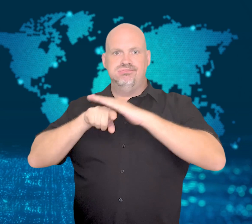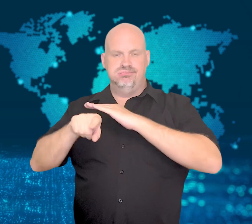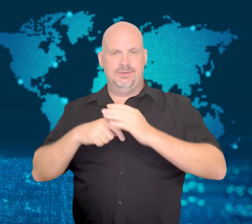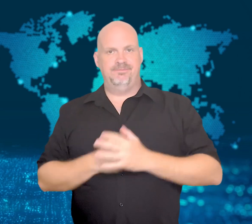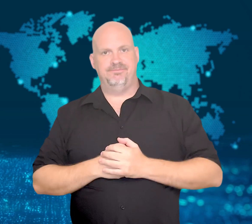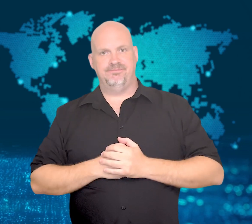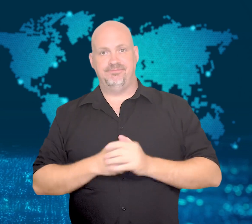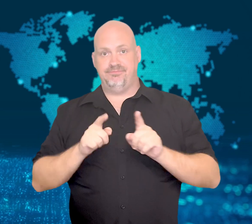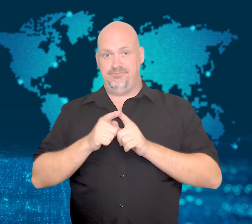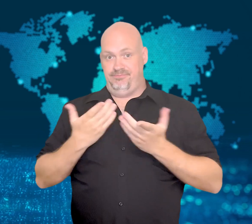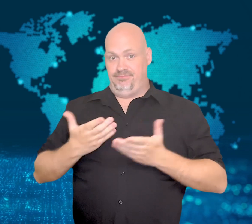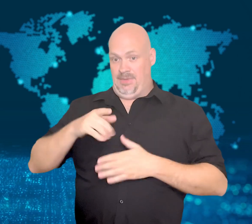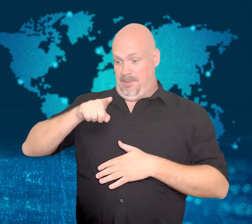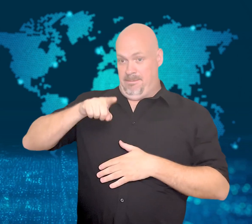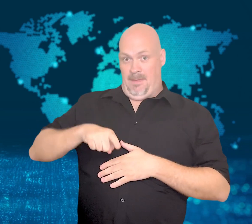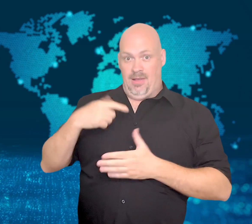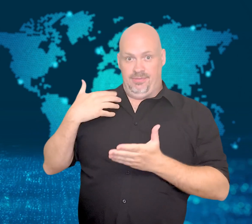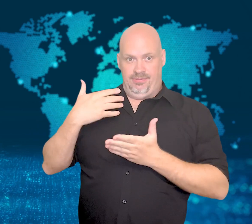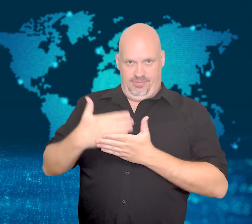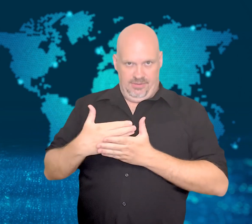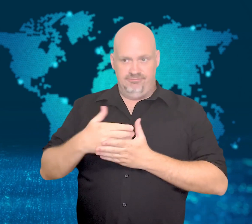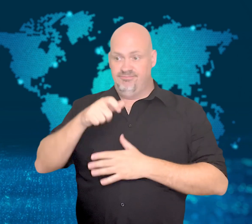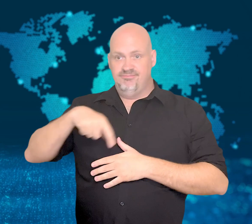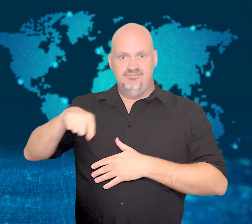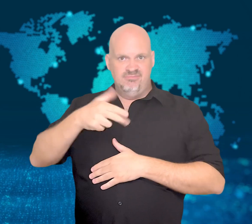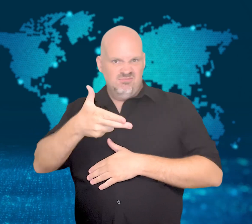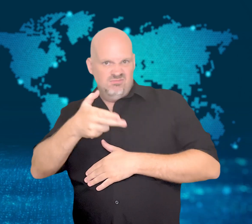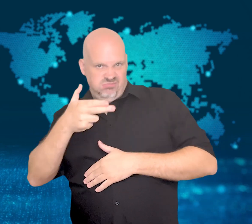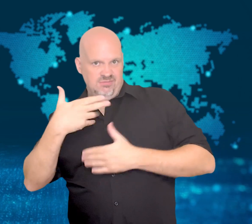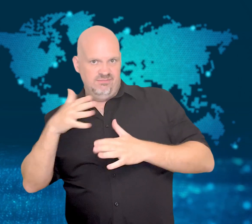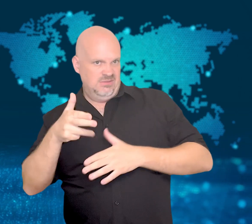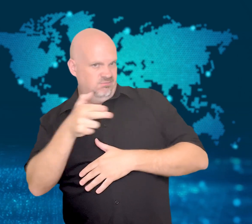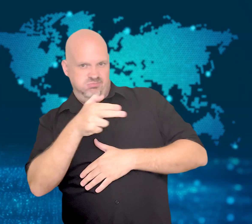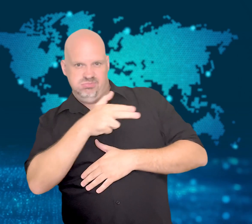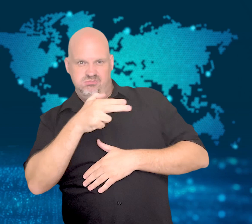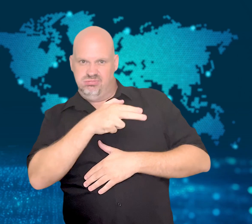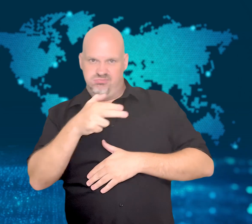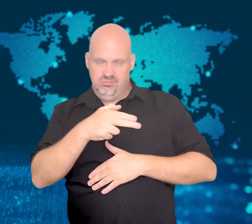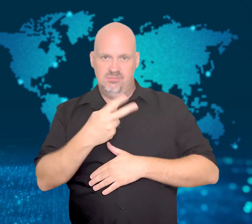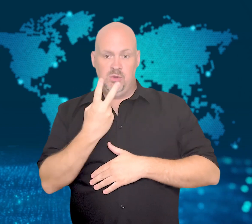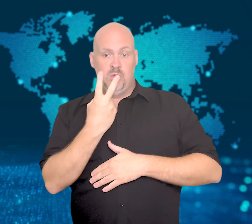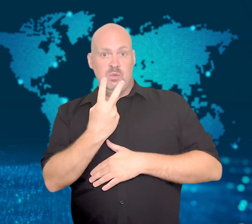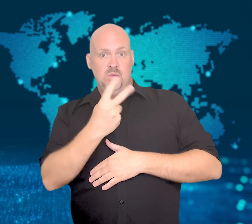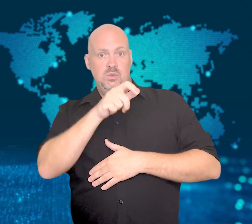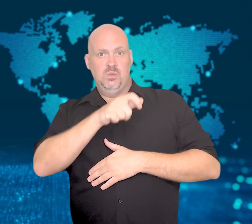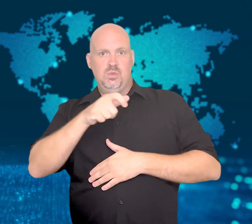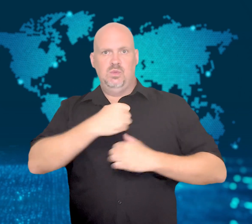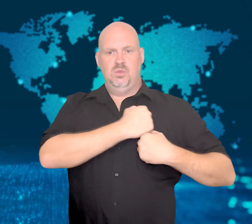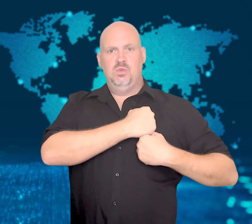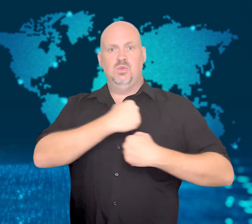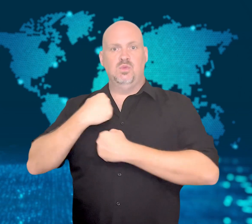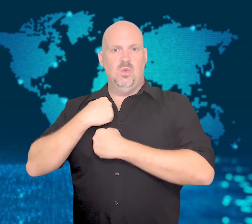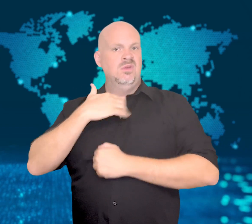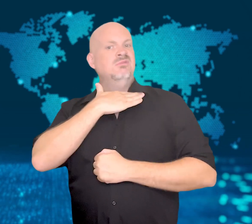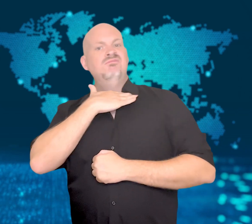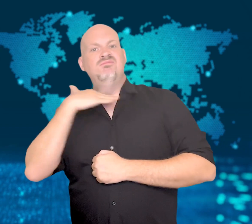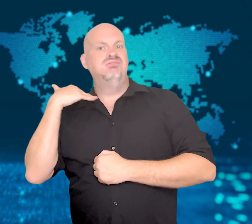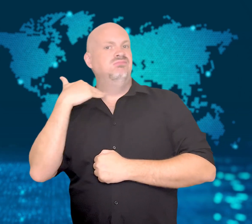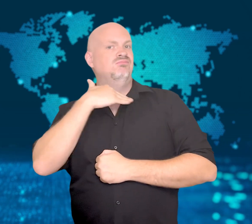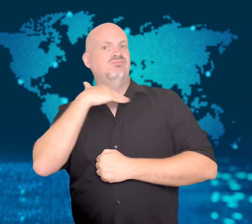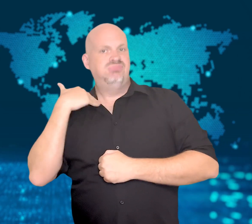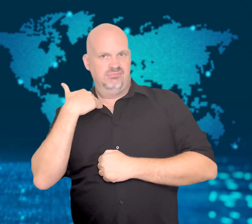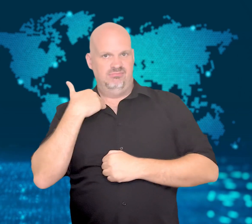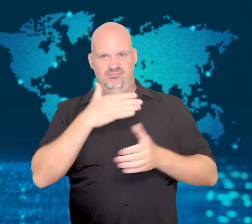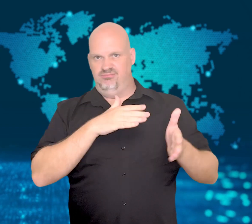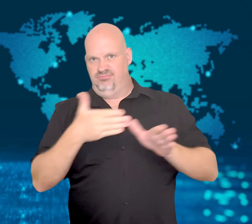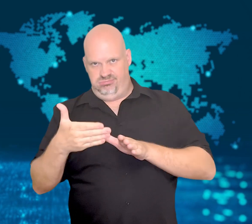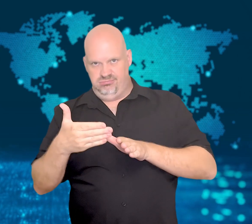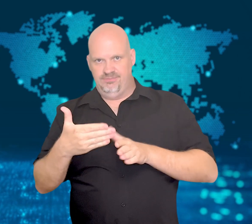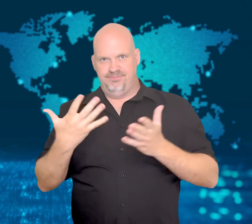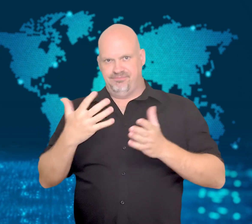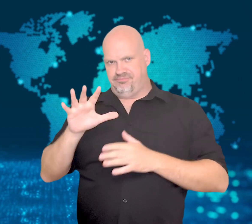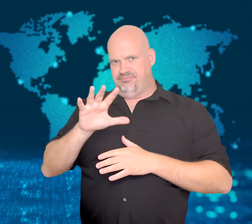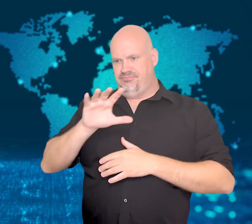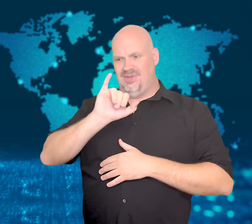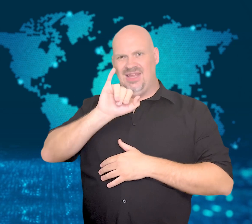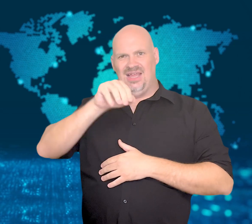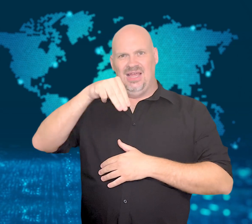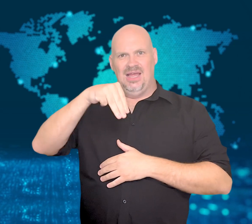After that, a prison was raided and at least 1,800 prisoners were set free.